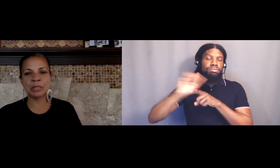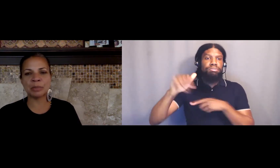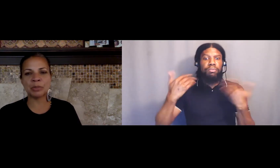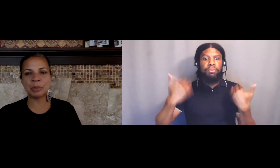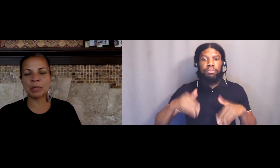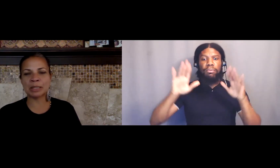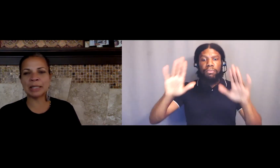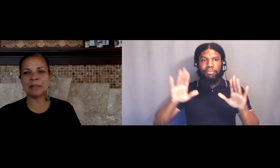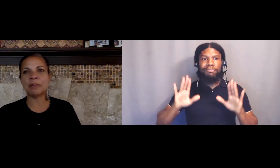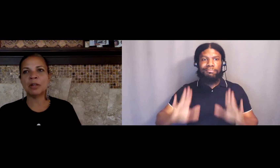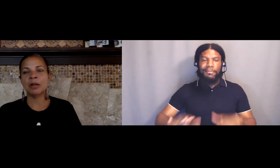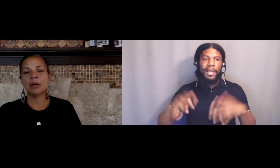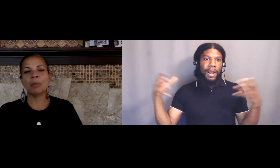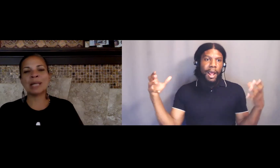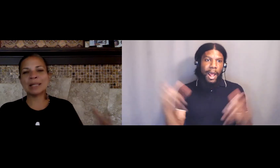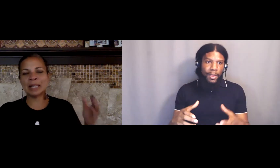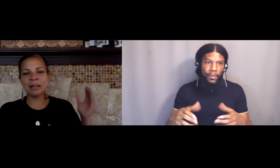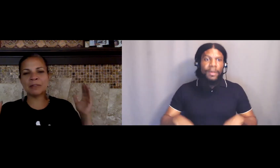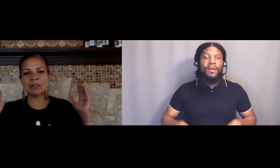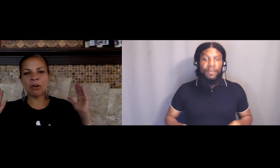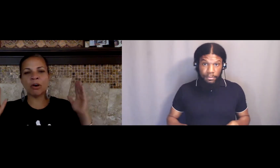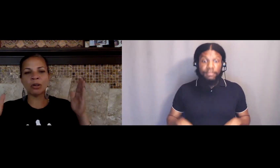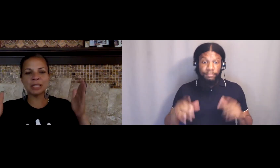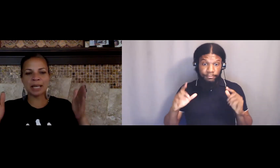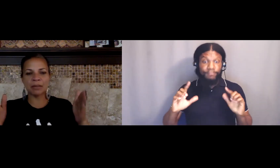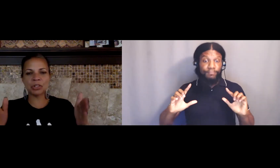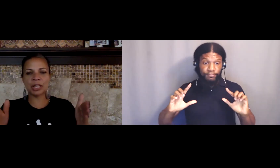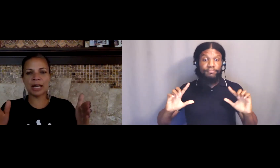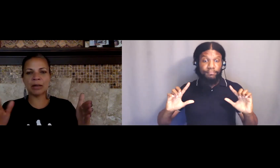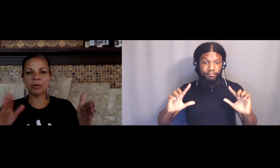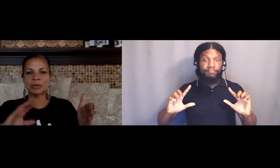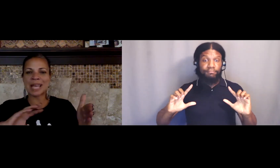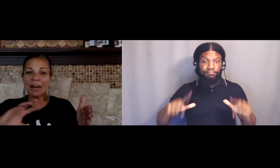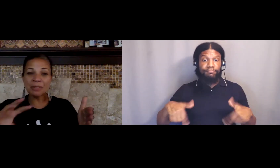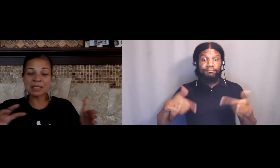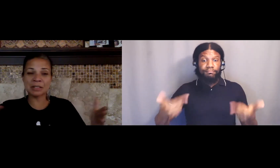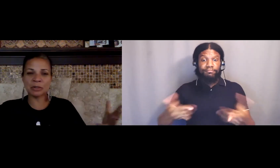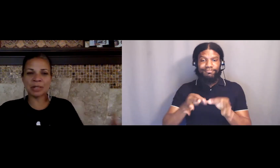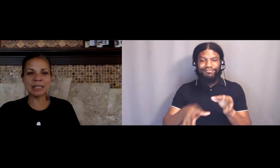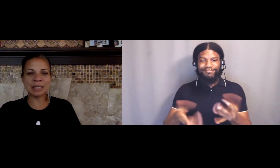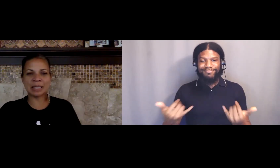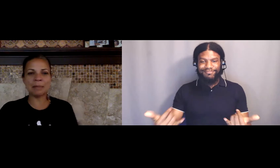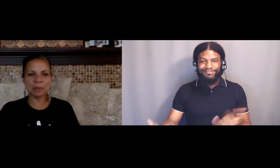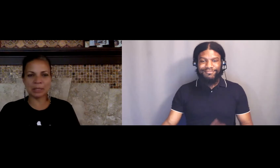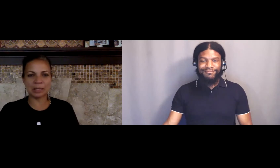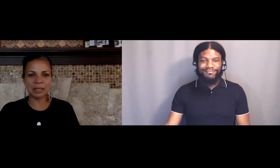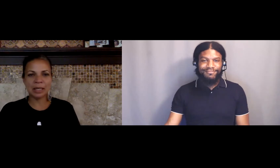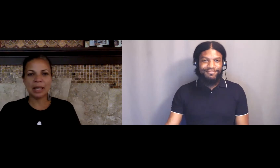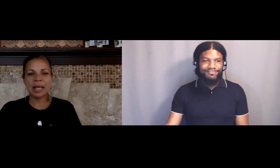in which we want to live. What I love is all down Chicago, there's houses. You know, this is a neighborhood.